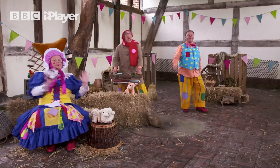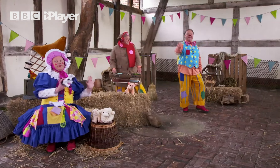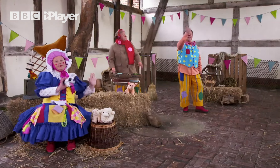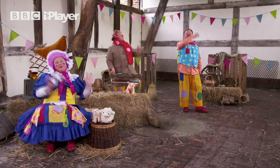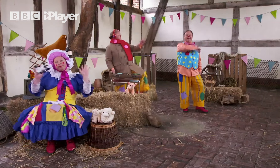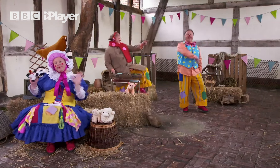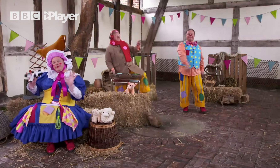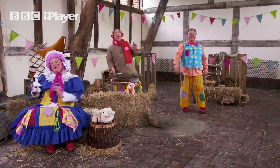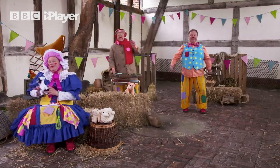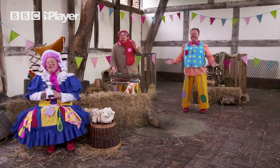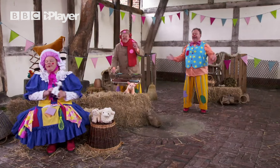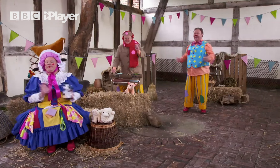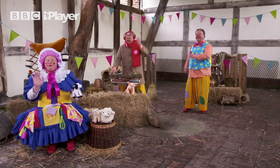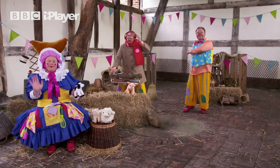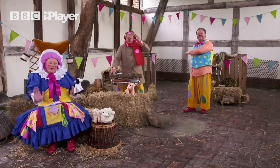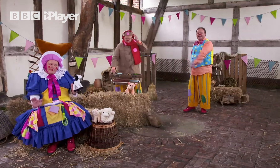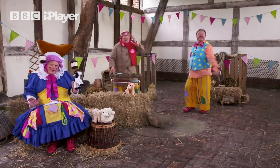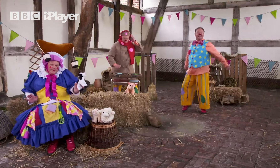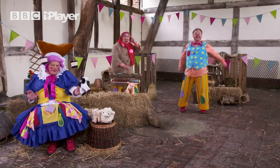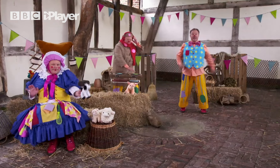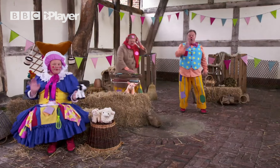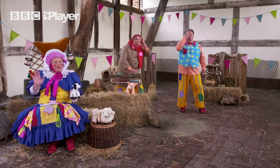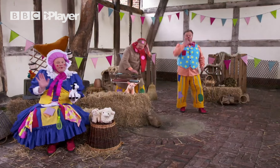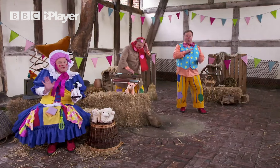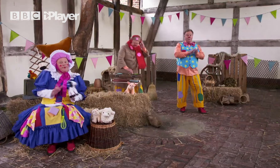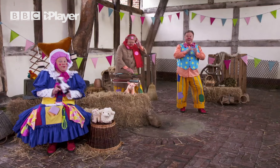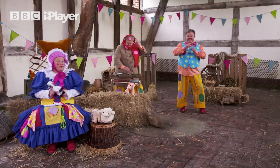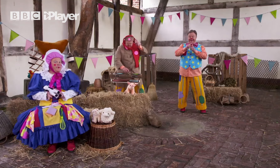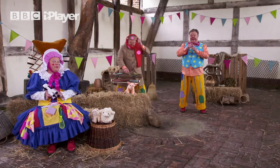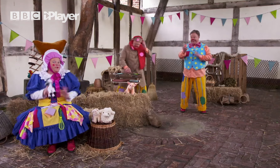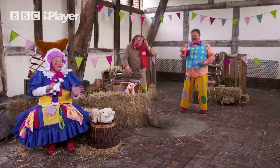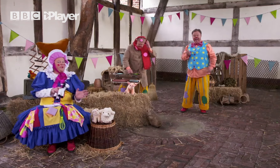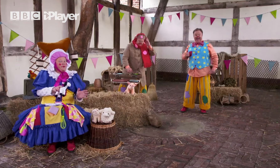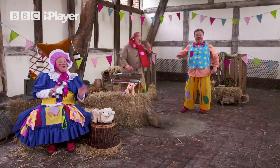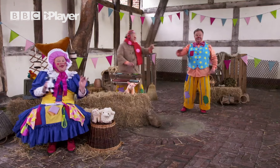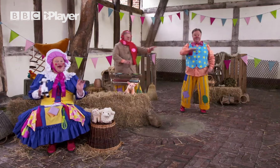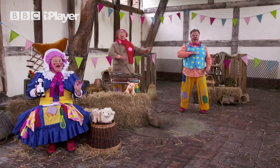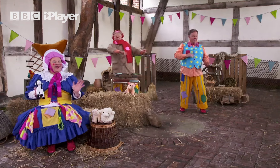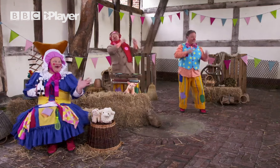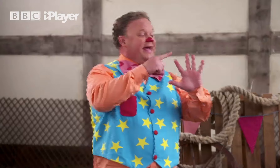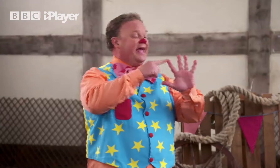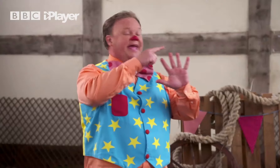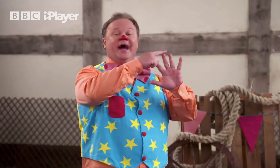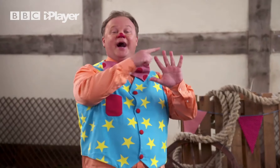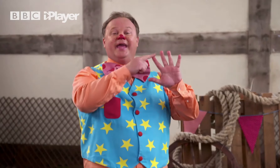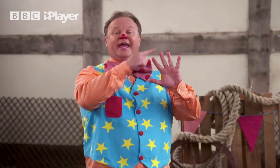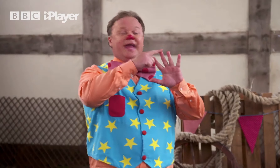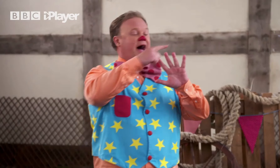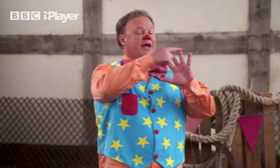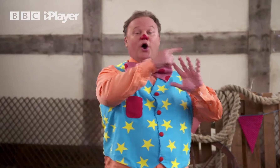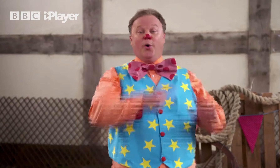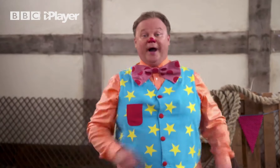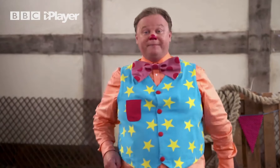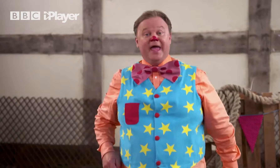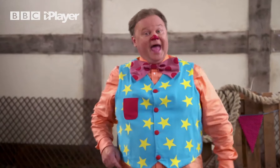join in with us here we go old macdonald had a fun e-i-e-i-o